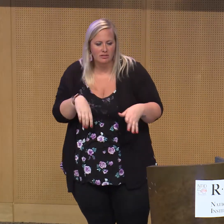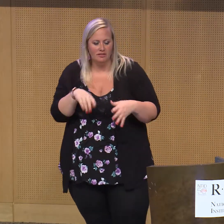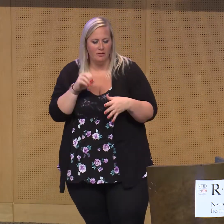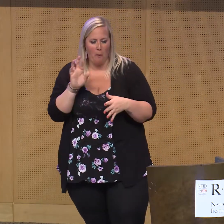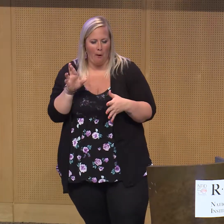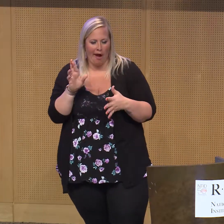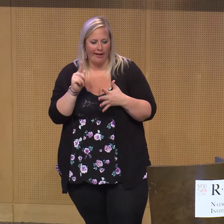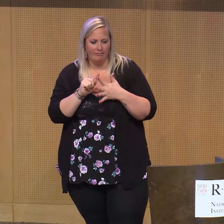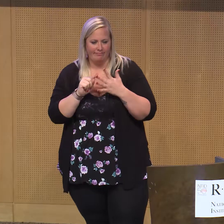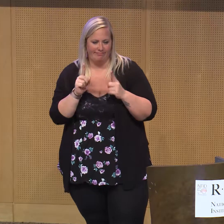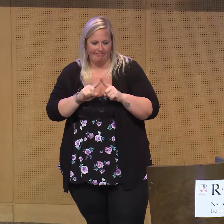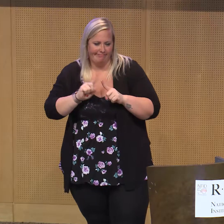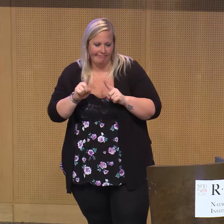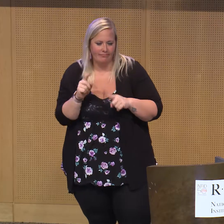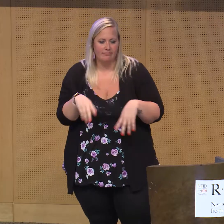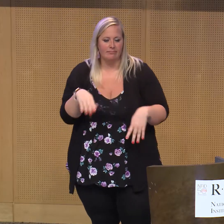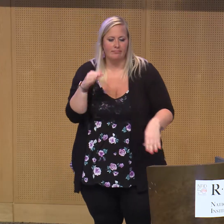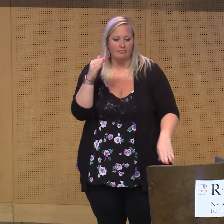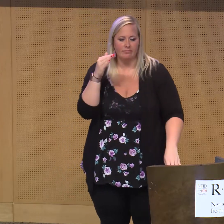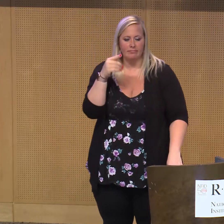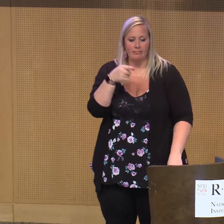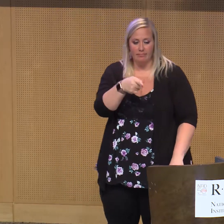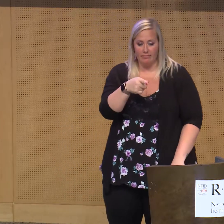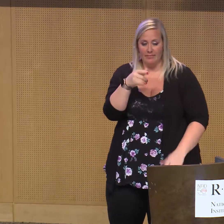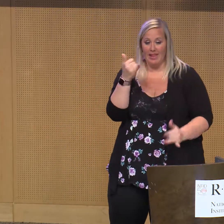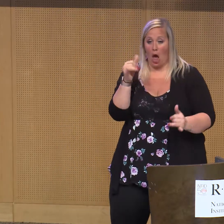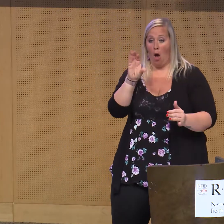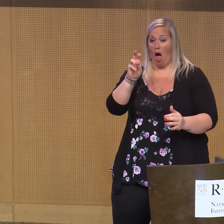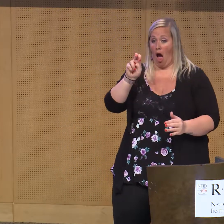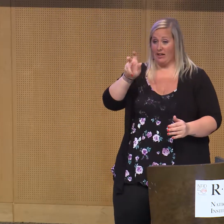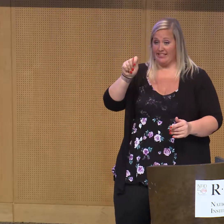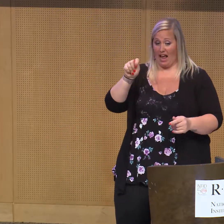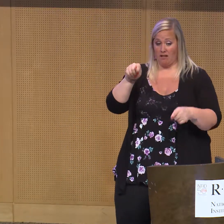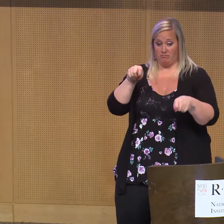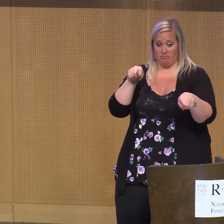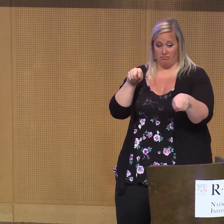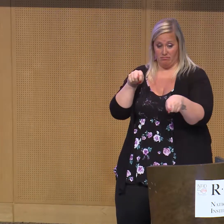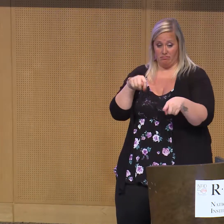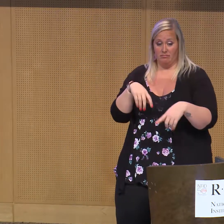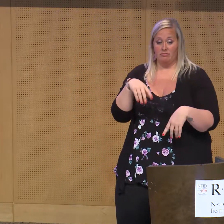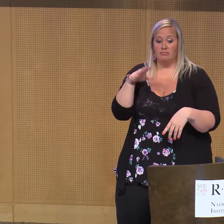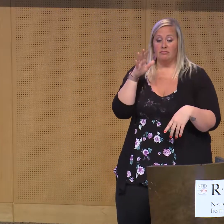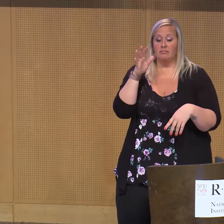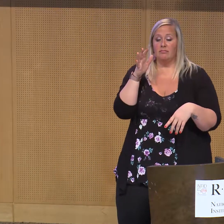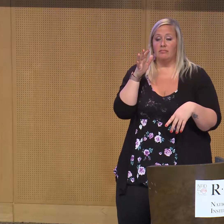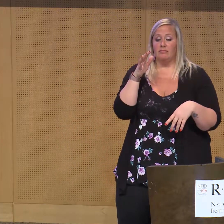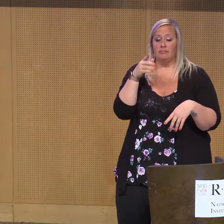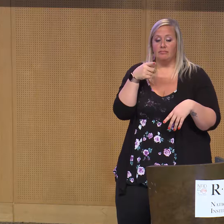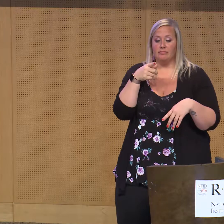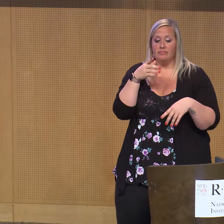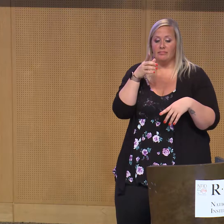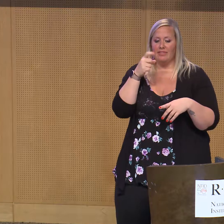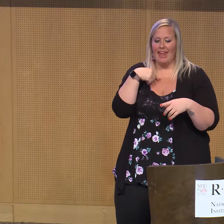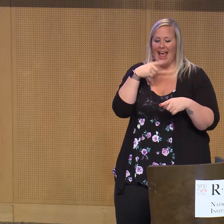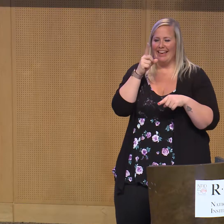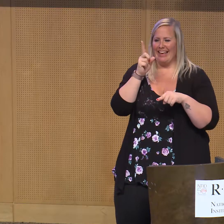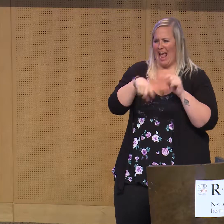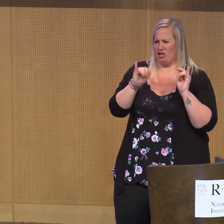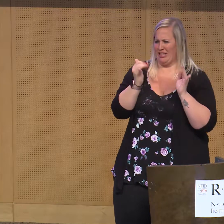like you're pushing the button down? There's a number of options I have. Now, for the content information,